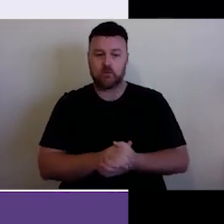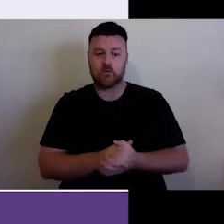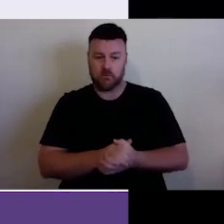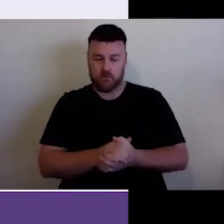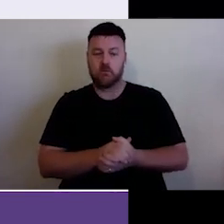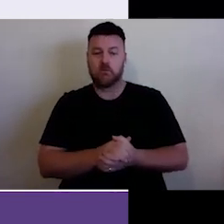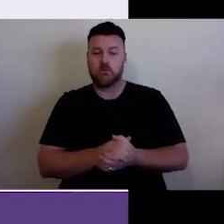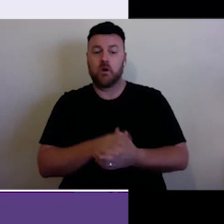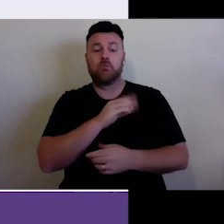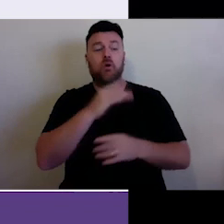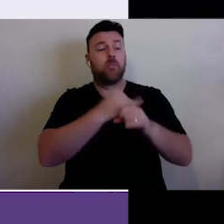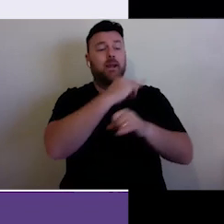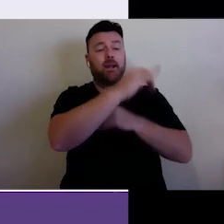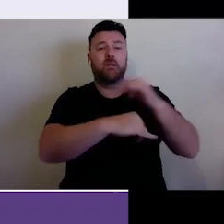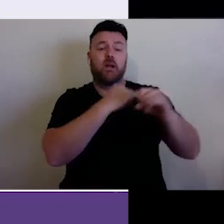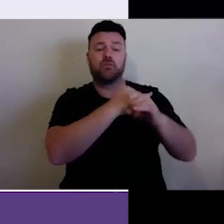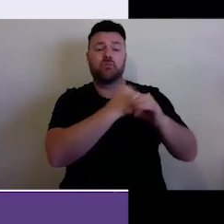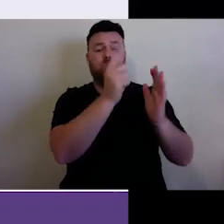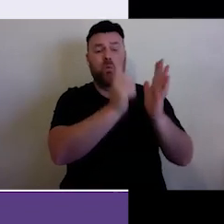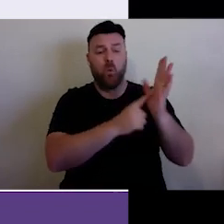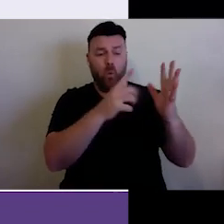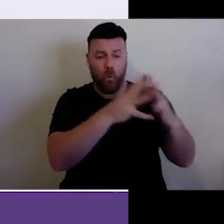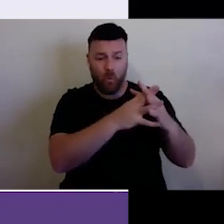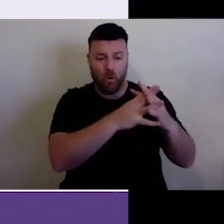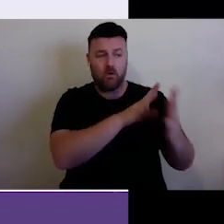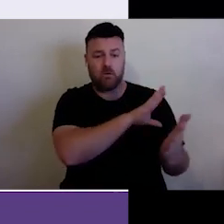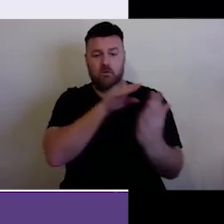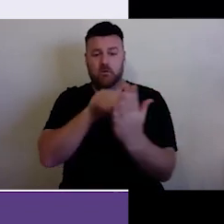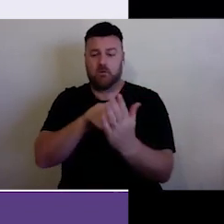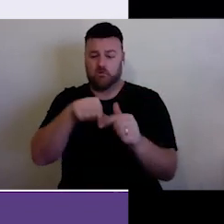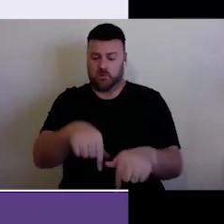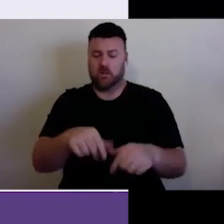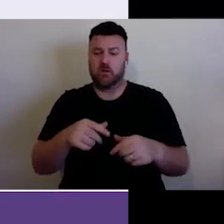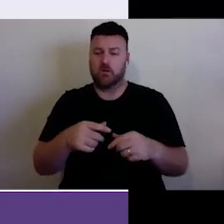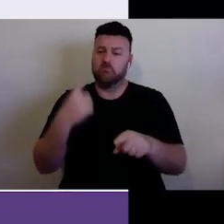Indigenous people's rights. Here it is in the arts. The challenges here